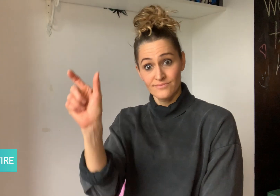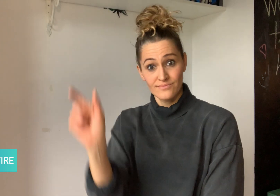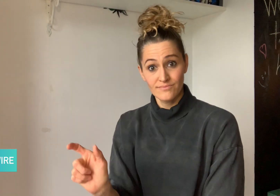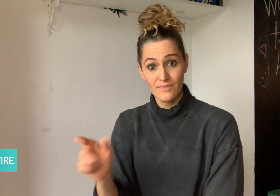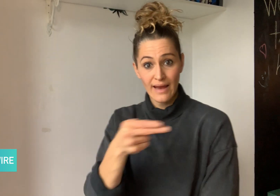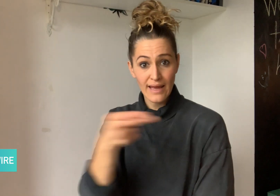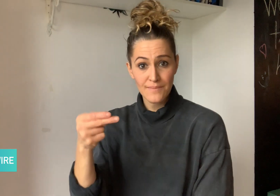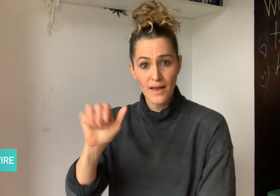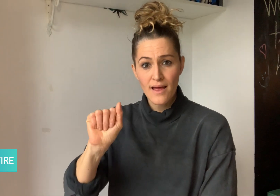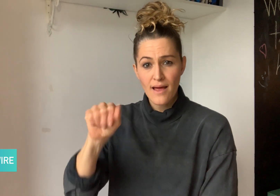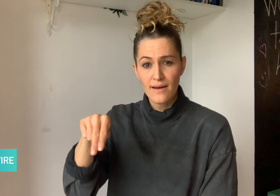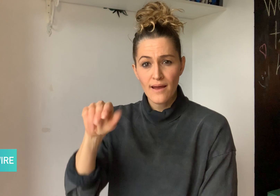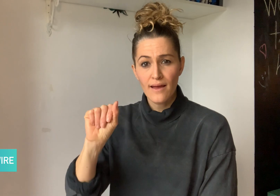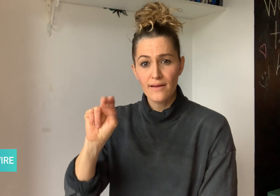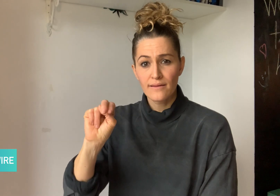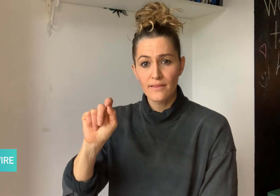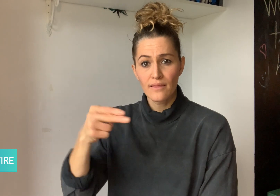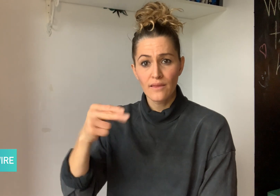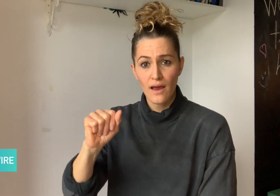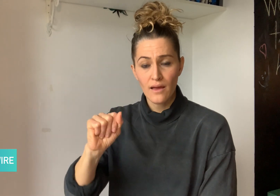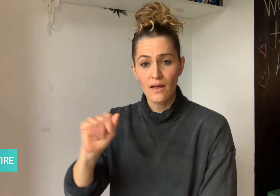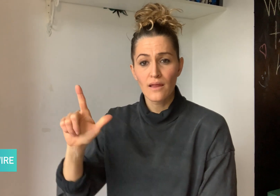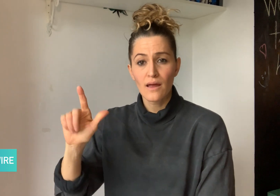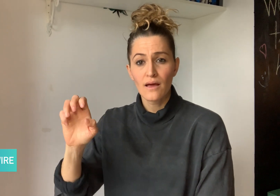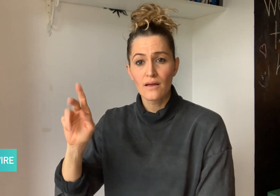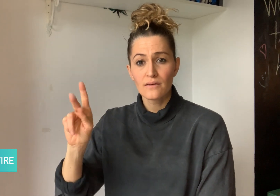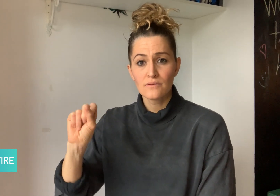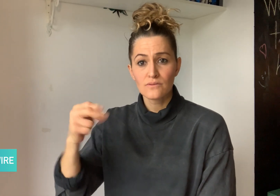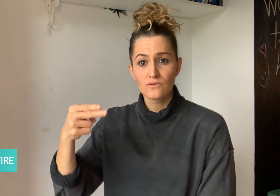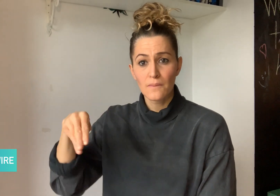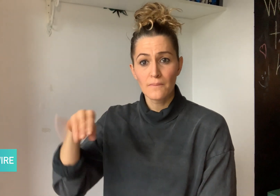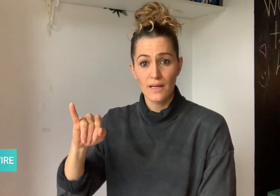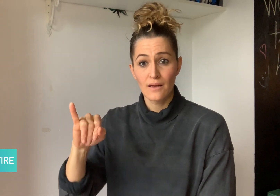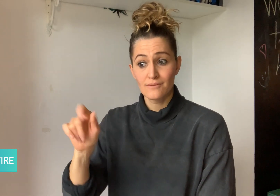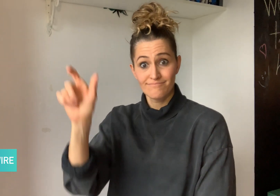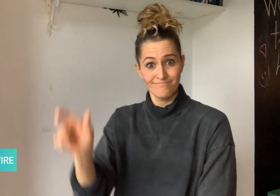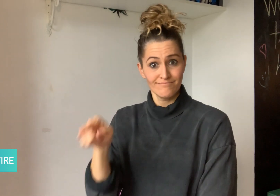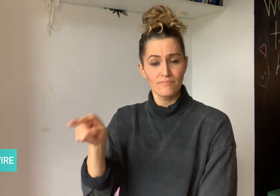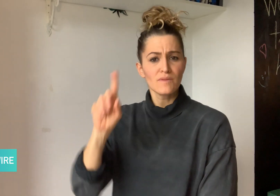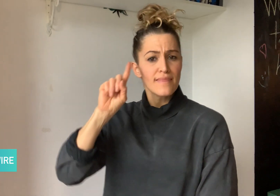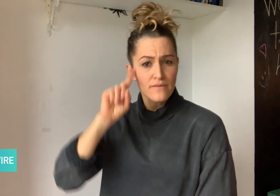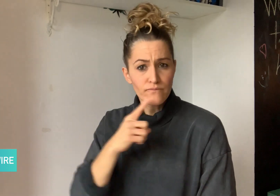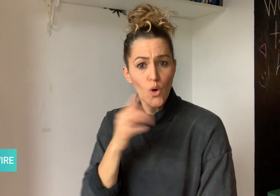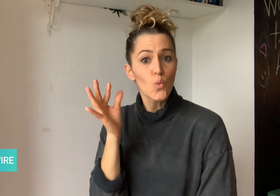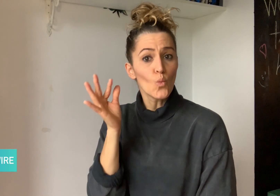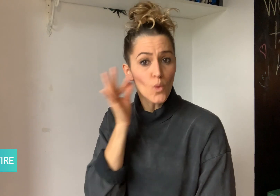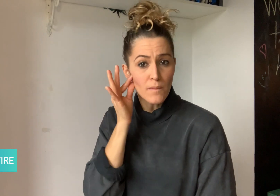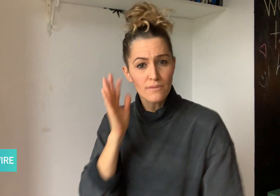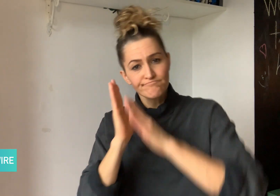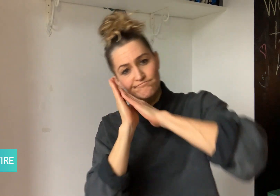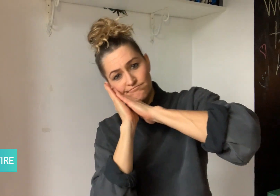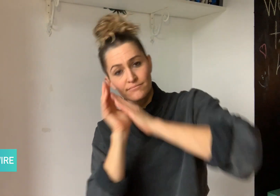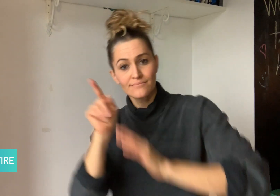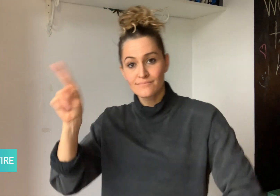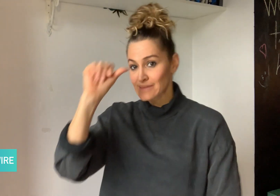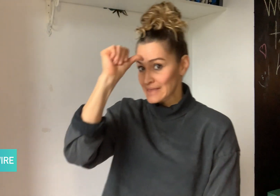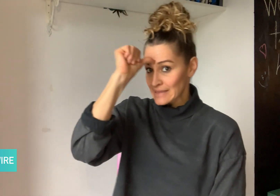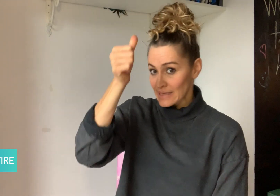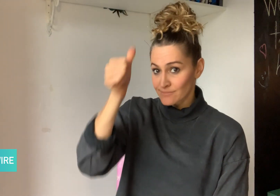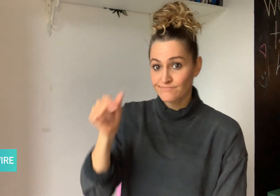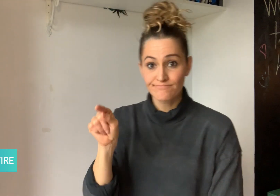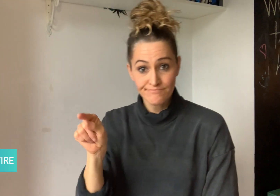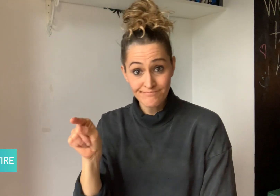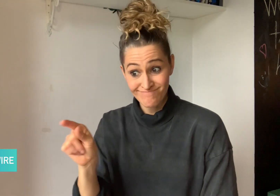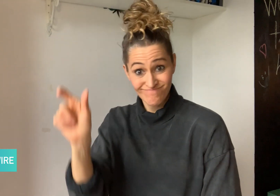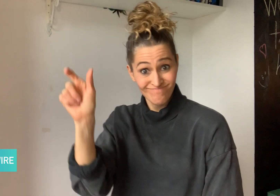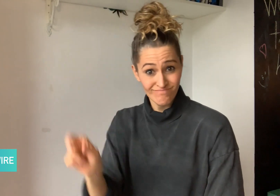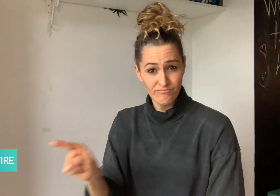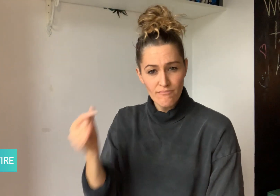Anantha Lekshmi, a Deaf woman from India, created an animated movie